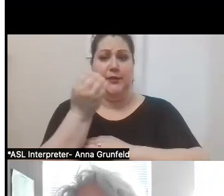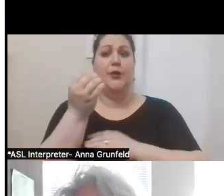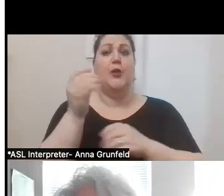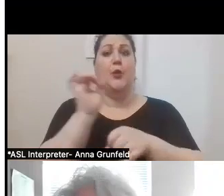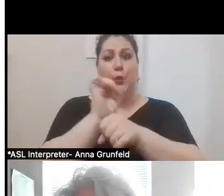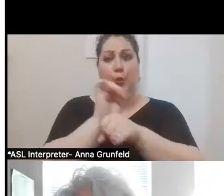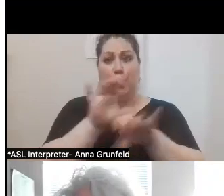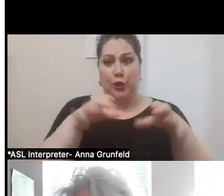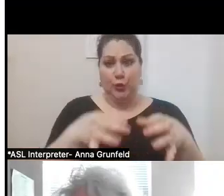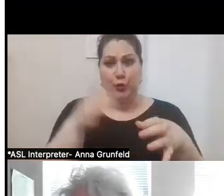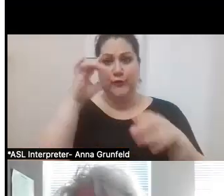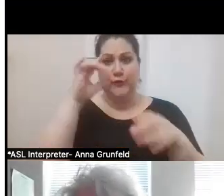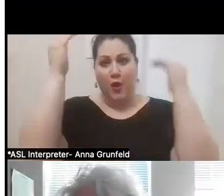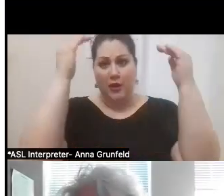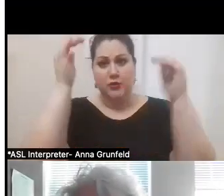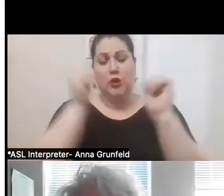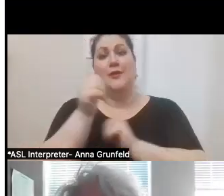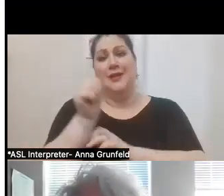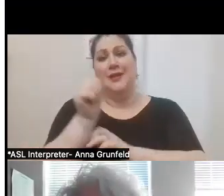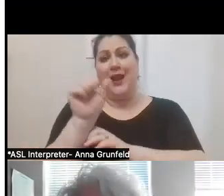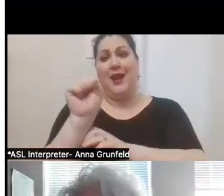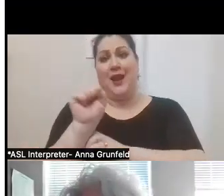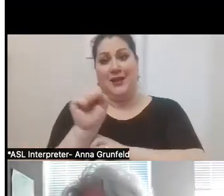Please join me in warmly welcoming Dr. Stoddart.